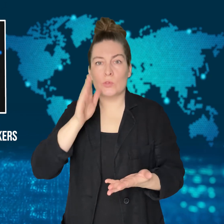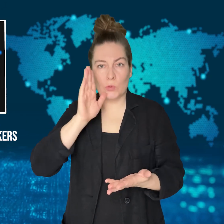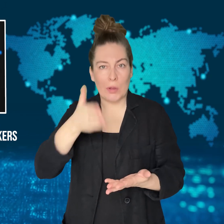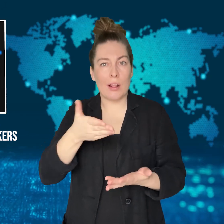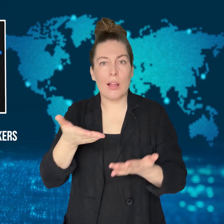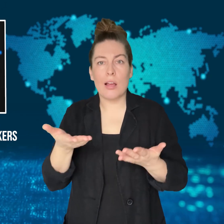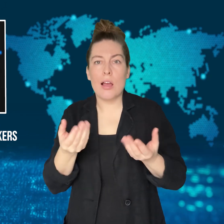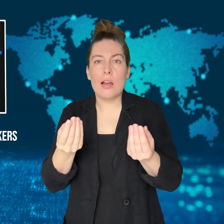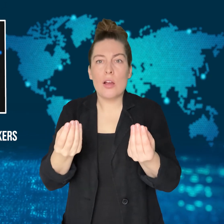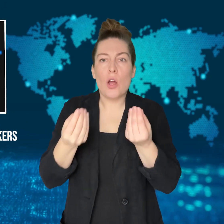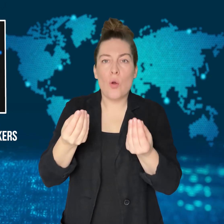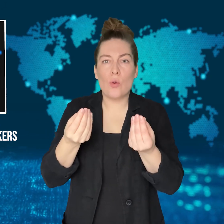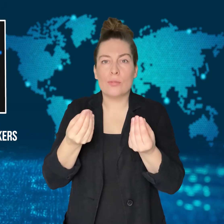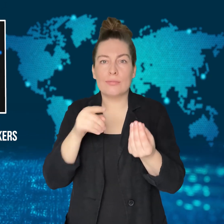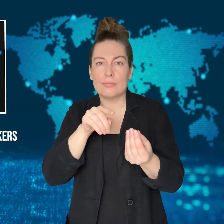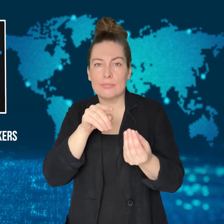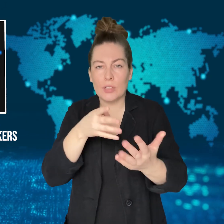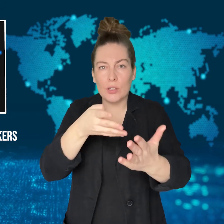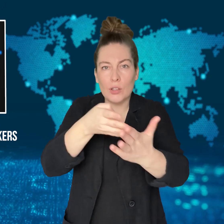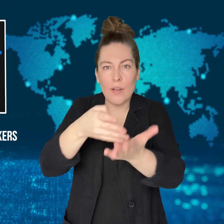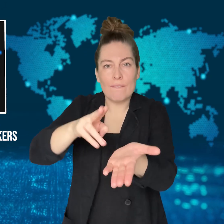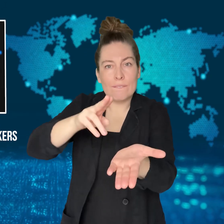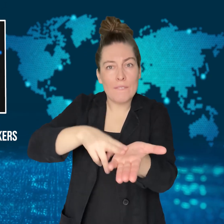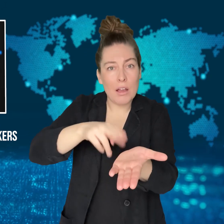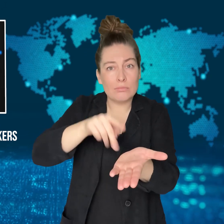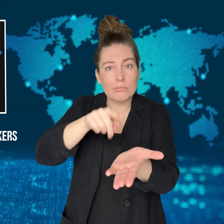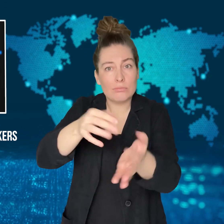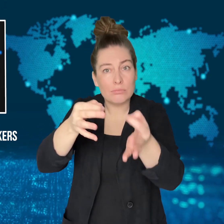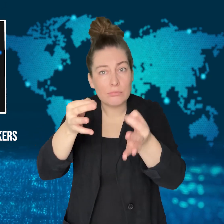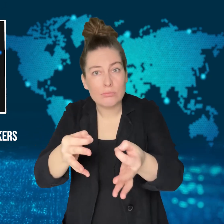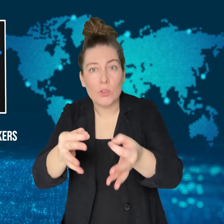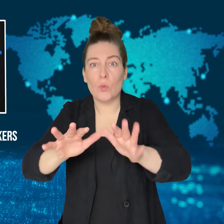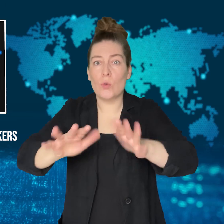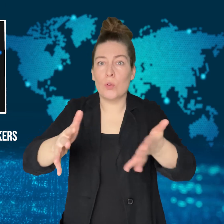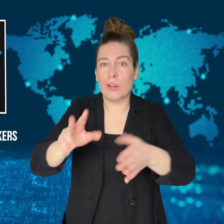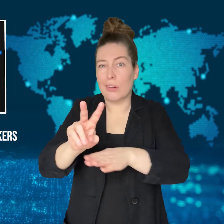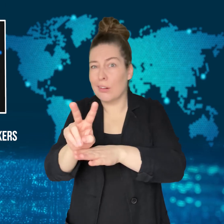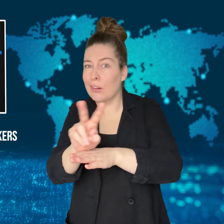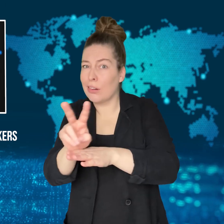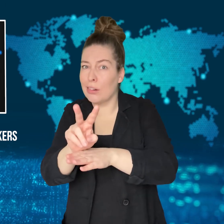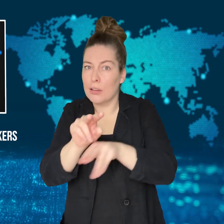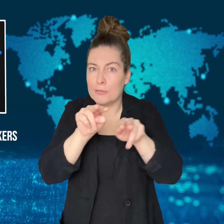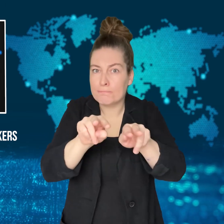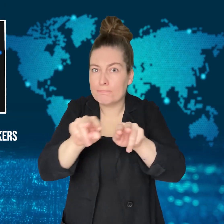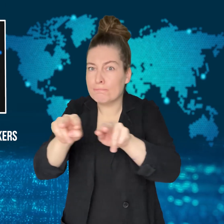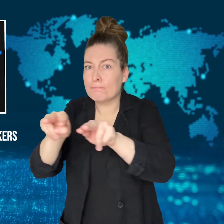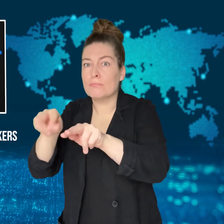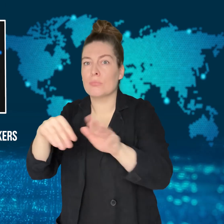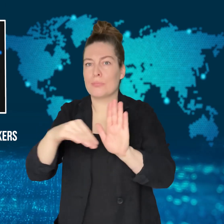that it will be changing its fact-checking program.